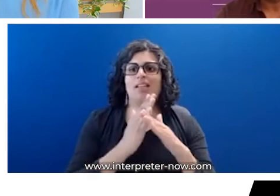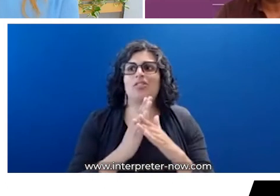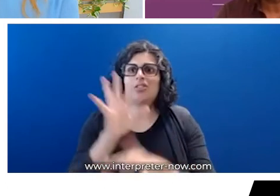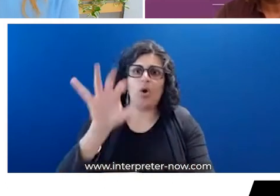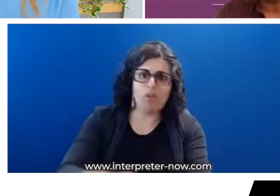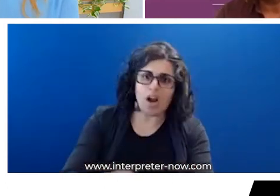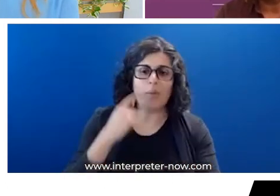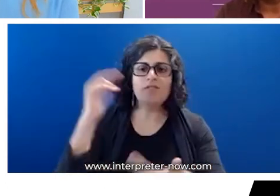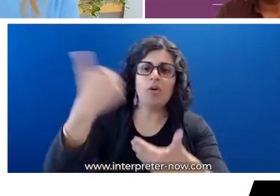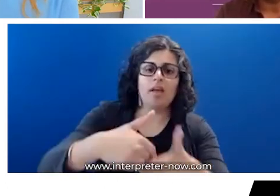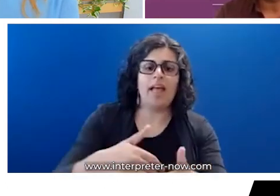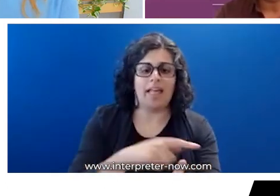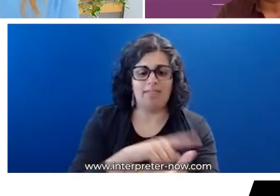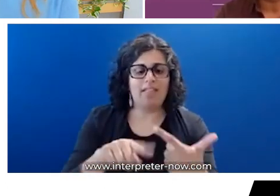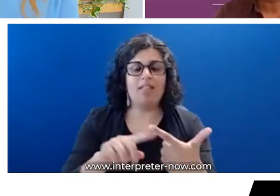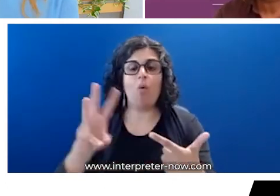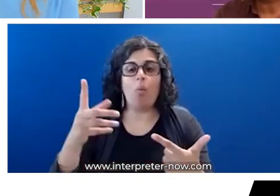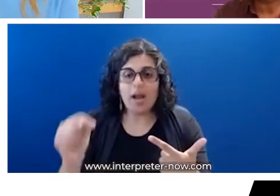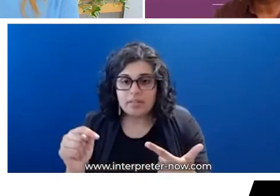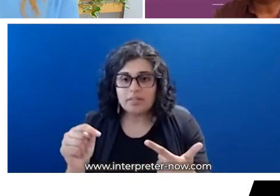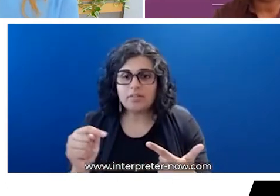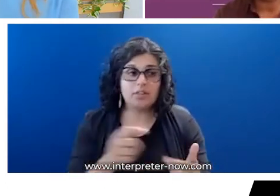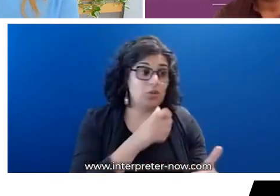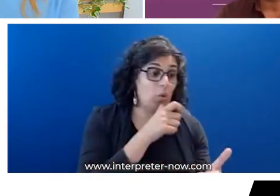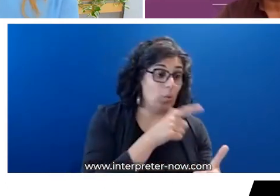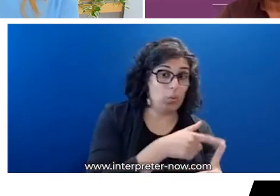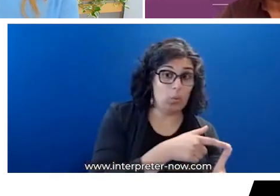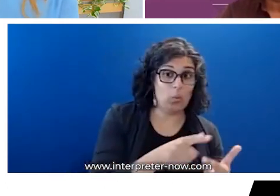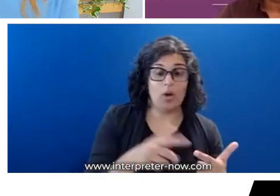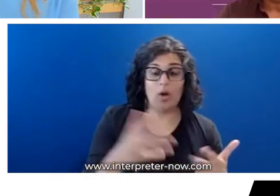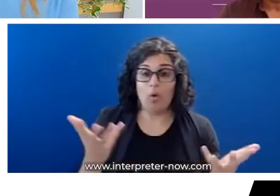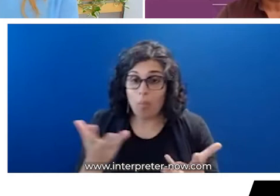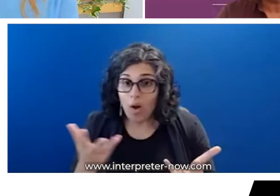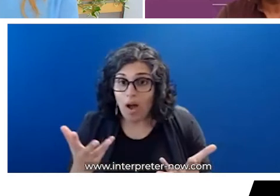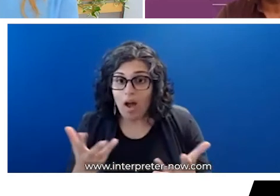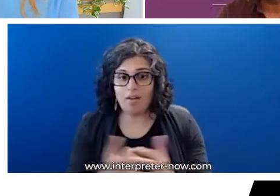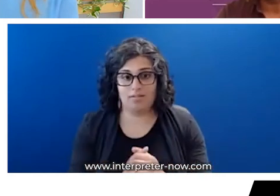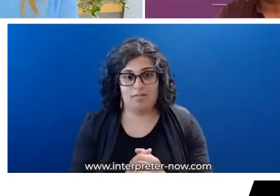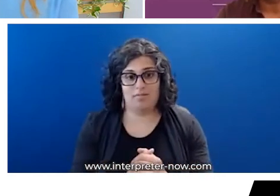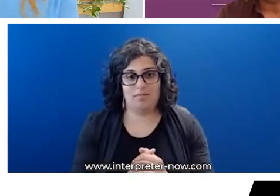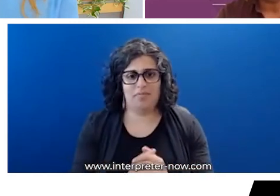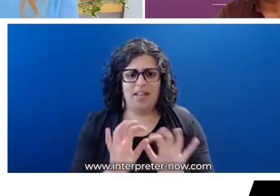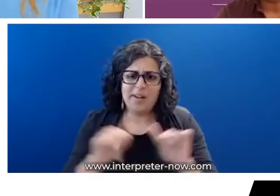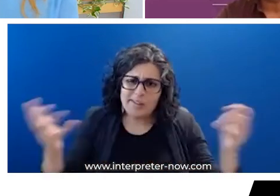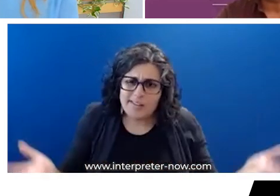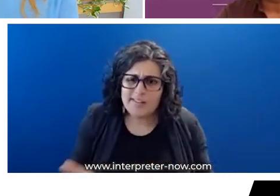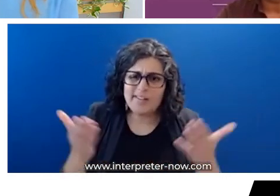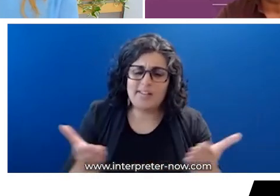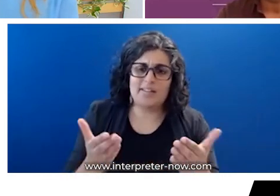And then the what question, which was, what can we do to bridge the gap and access and proactively accommodate team members who have different needs around remote work?